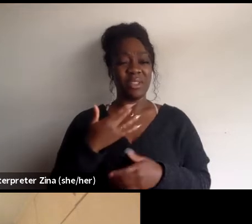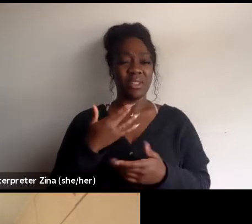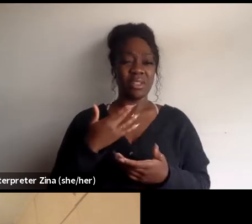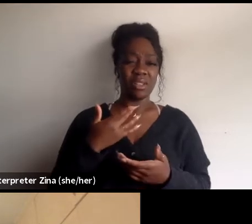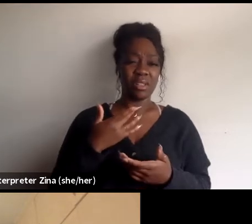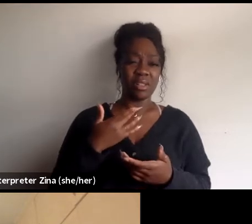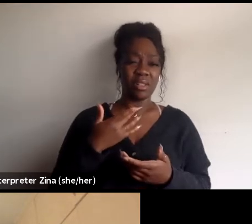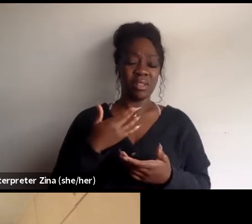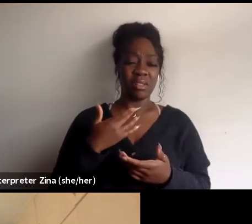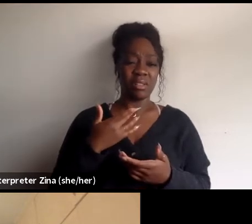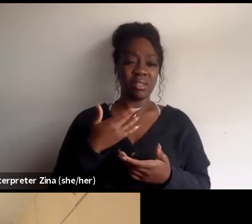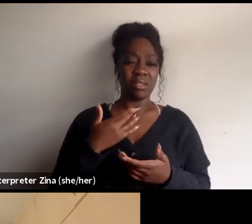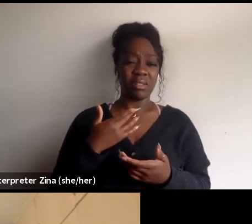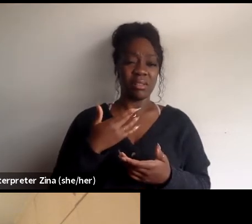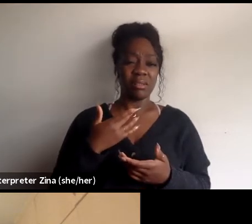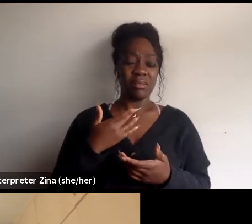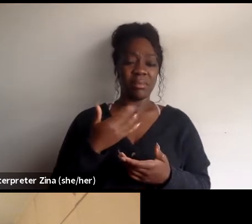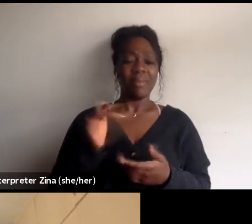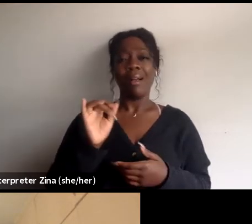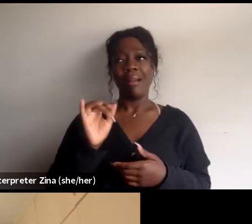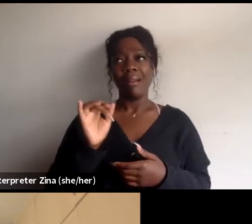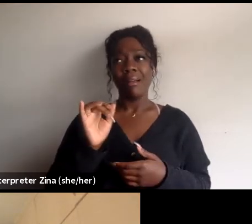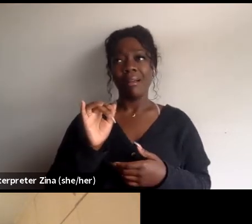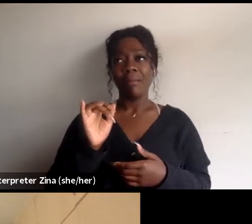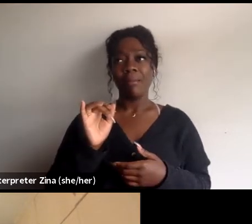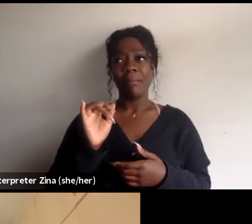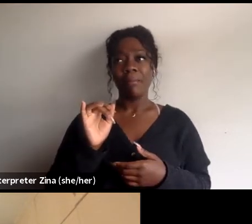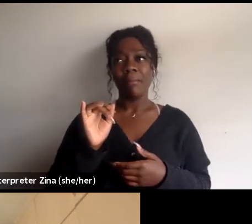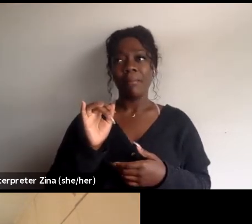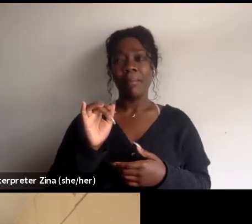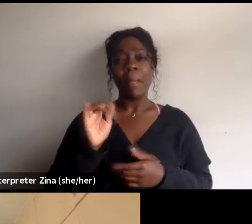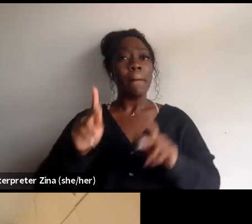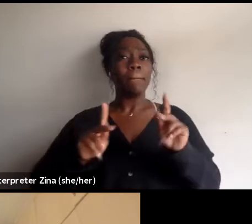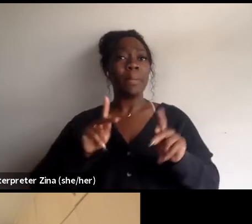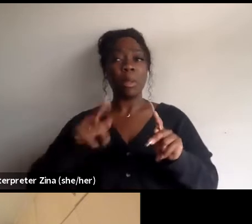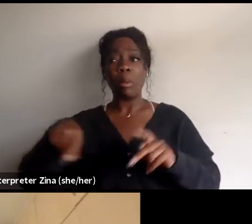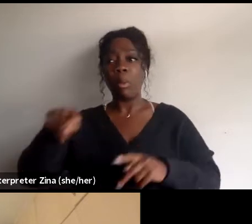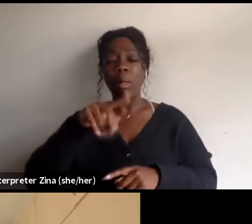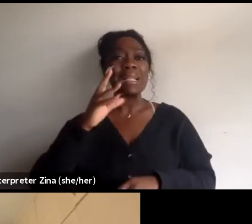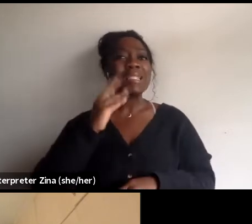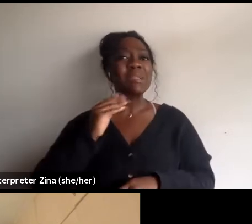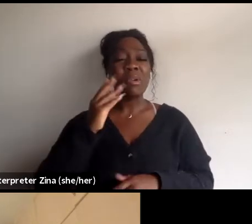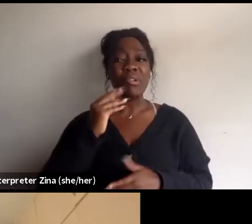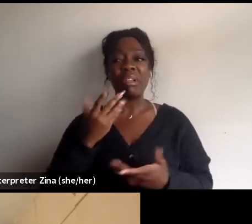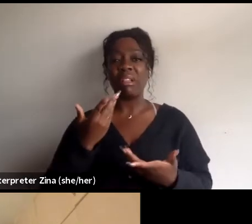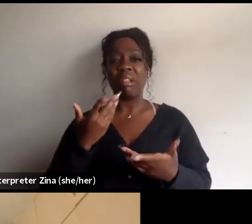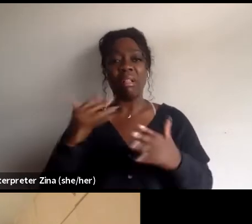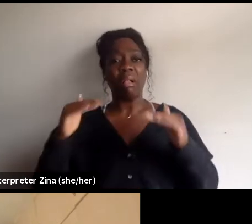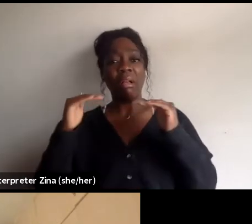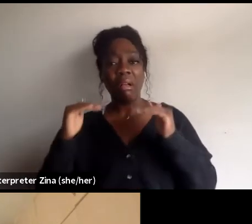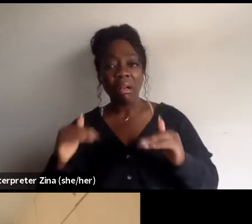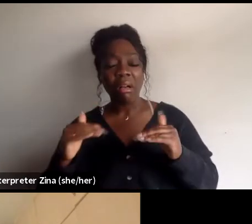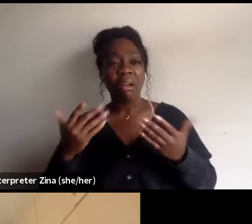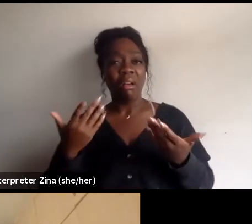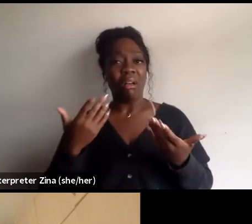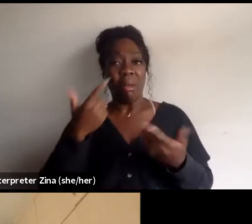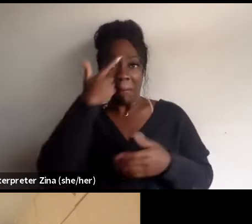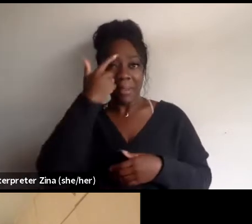because you basically we're relying on their goodwill. So there was nothing in it for the answers you were relying on somebody else's